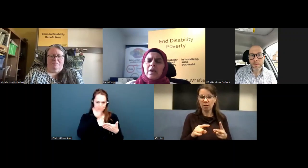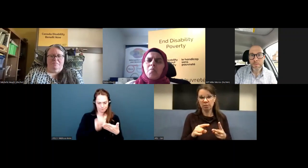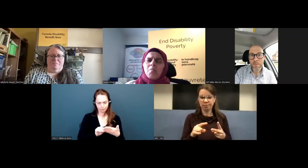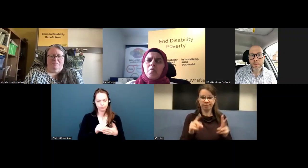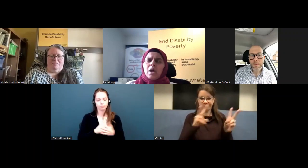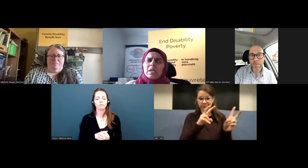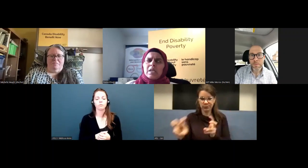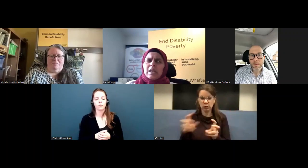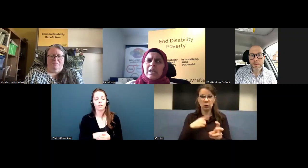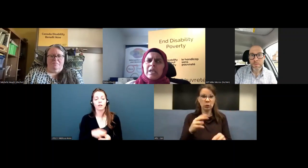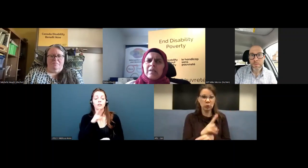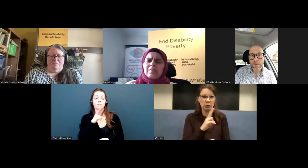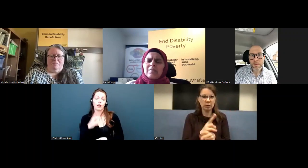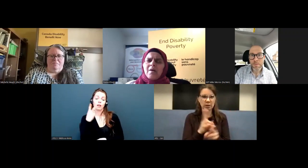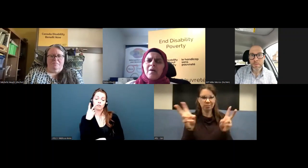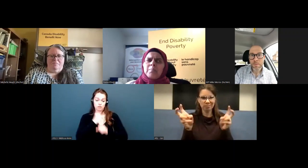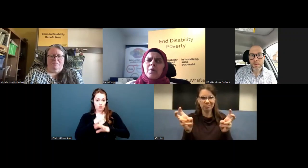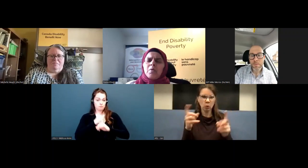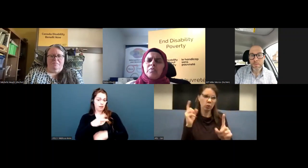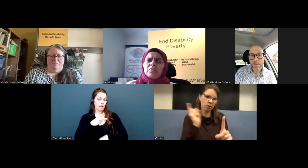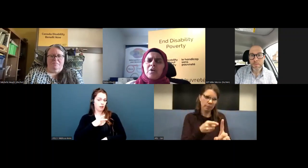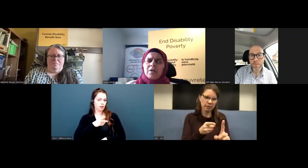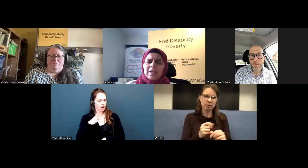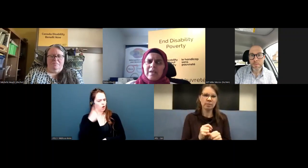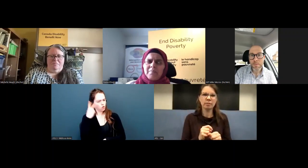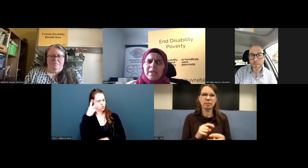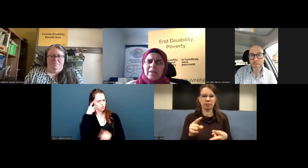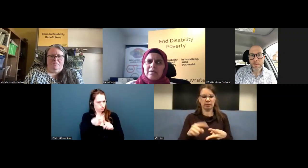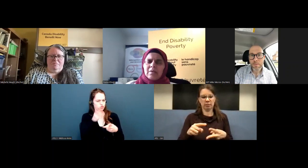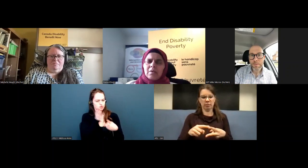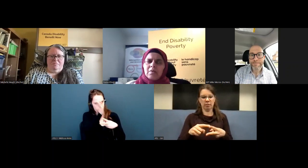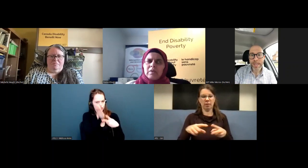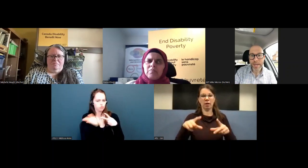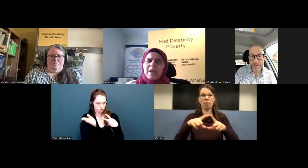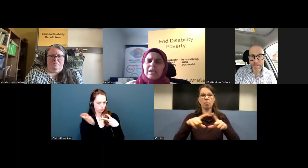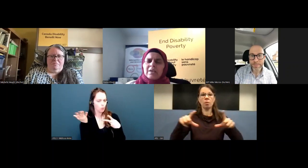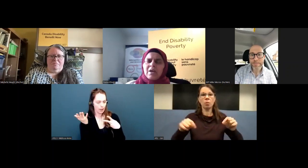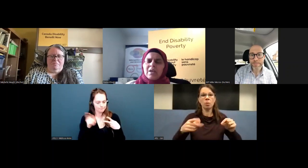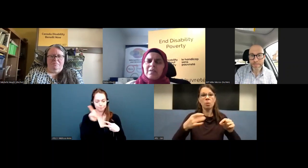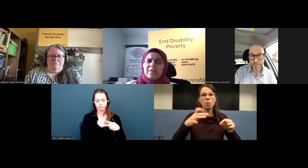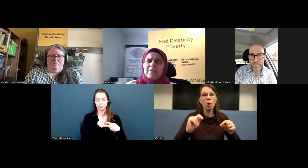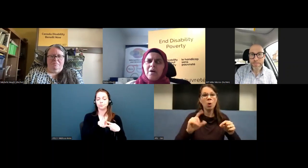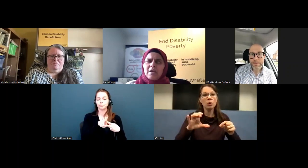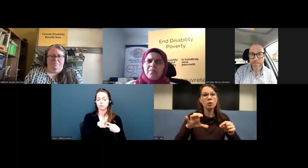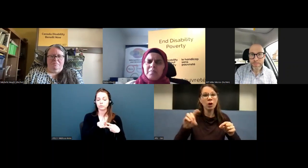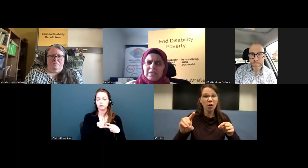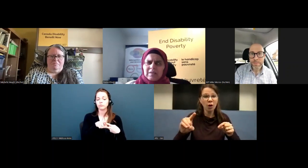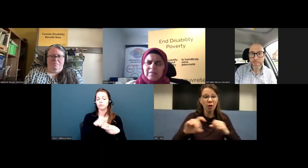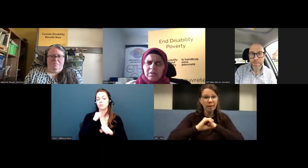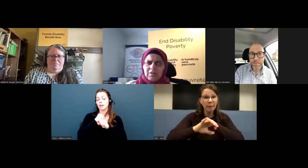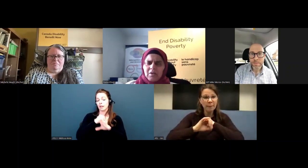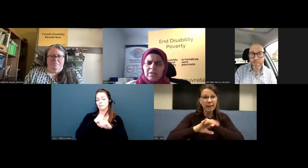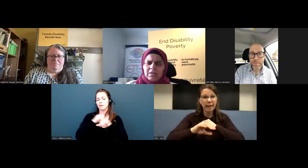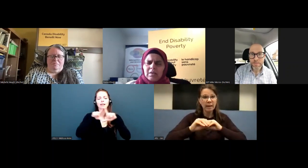ONE IS OUR POSTCARD CAMPAIGN. WE RECOGNIZE THAT NOT EVERYBODY IS ONLINE.